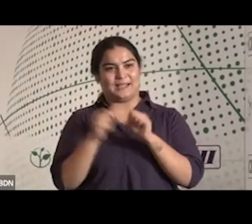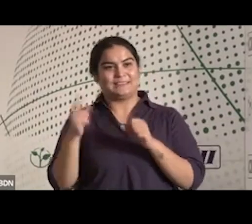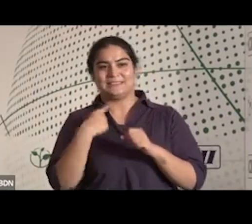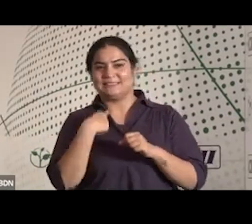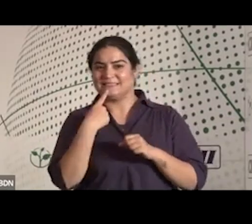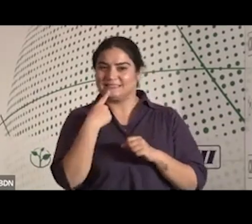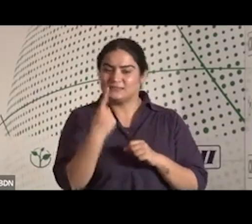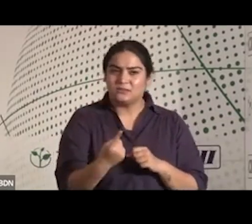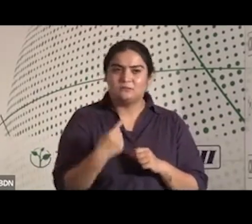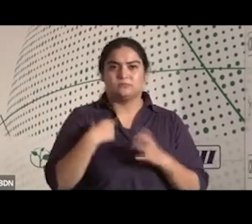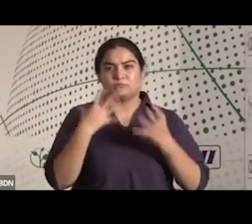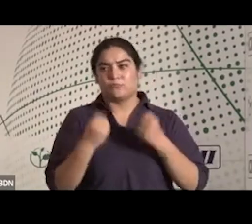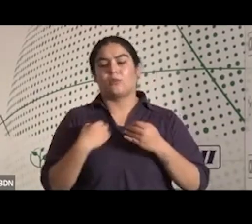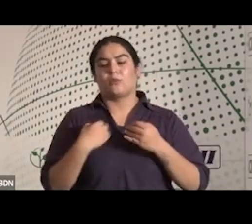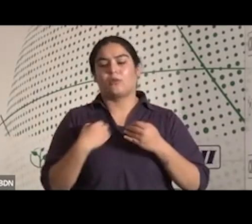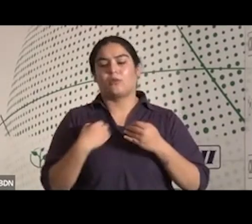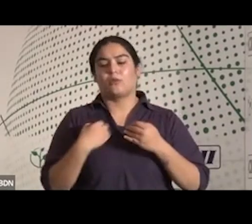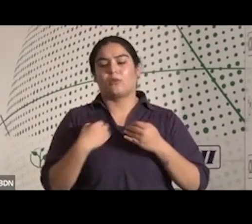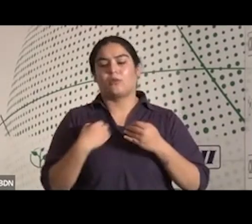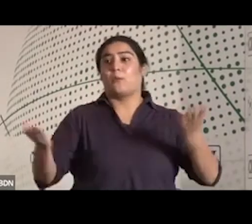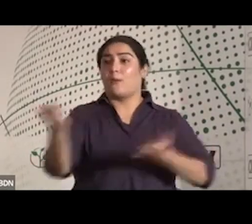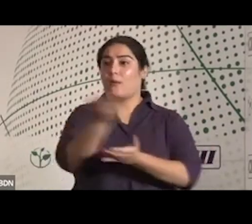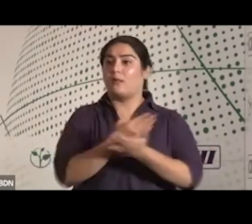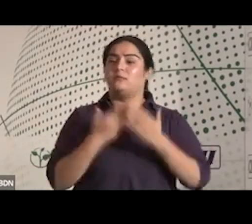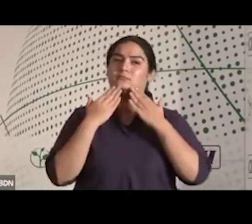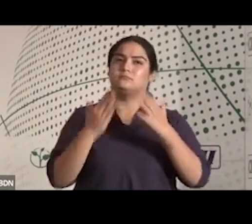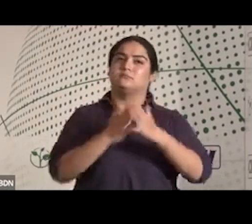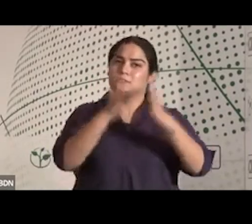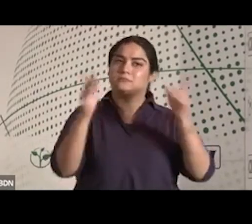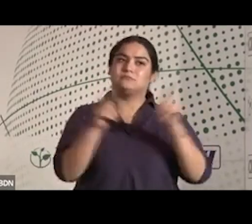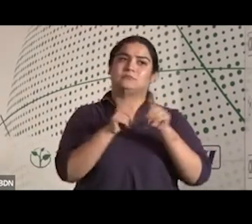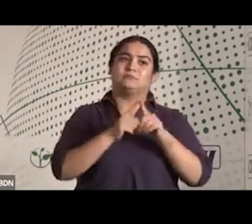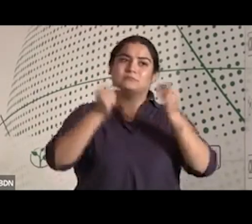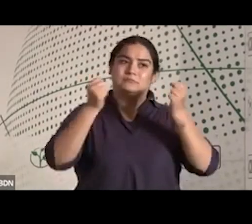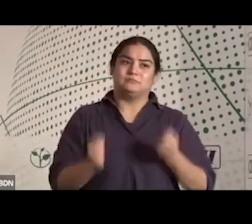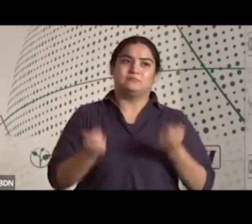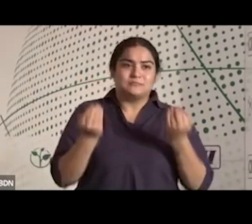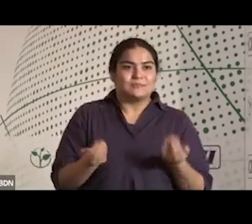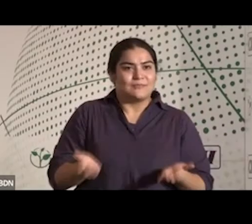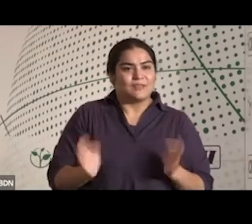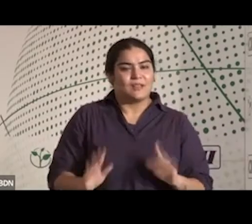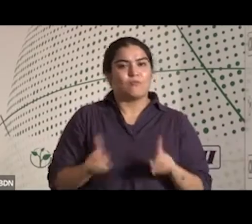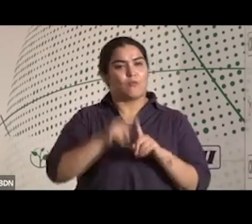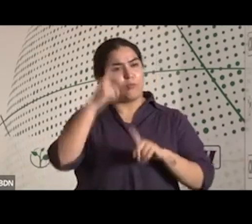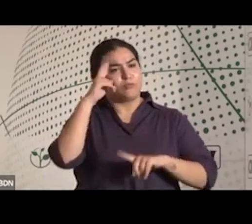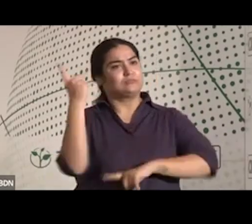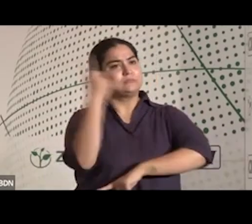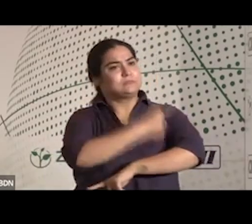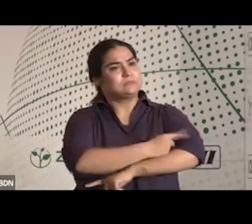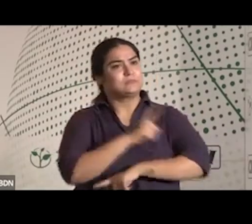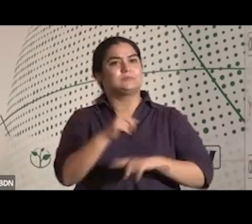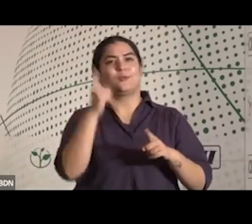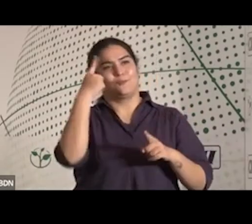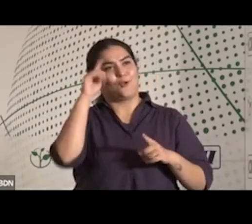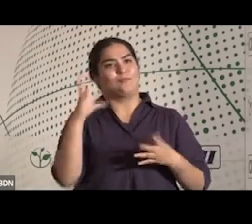I would also like to thank all of you for being here with us over these two days for participating